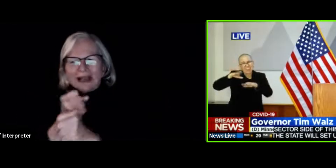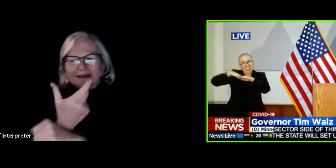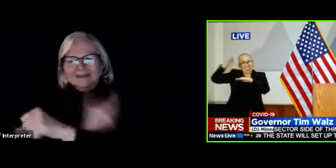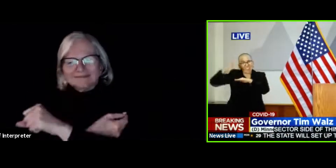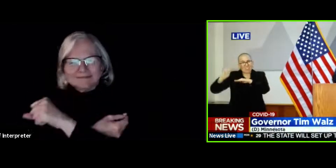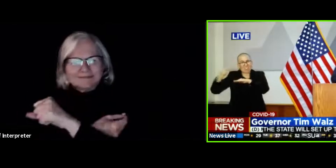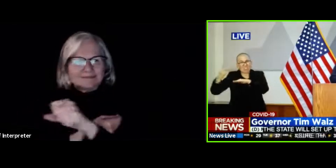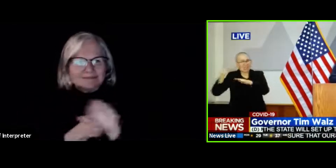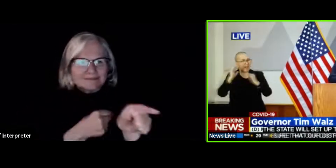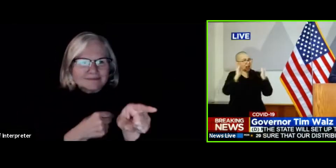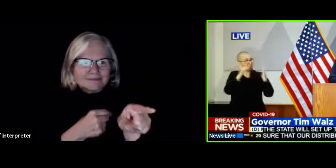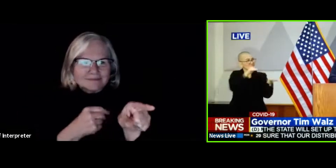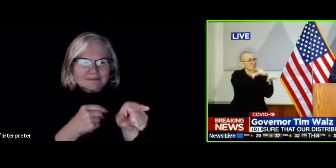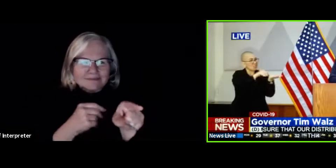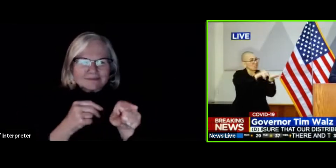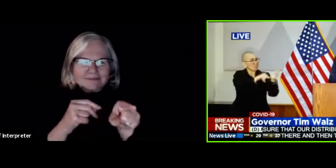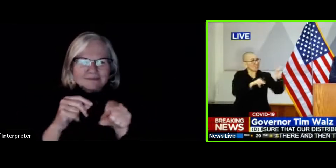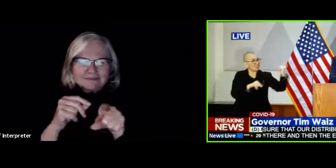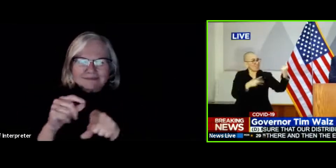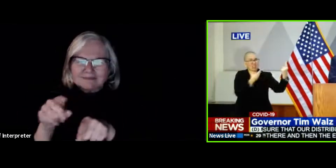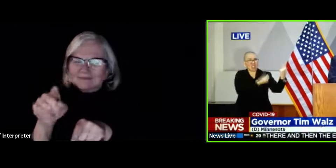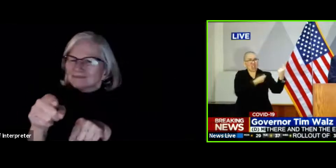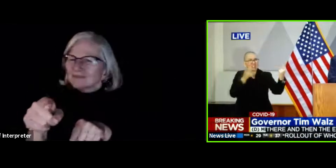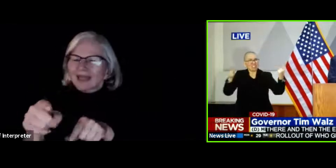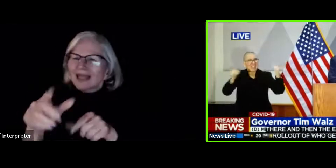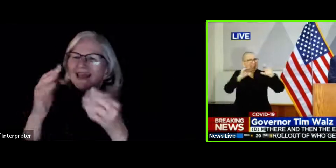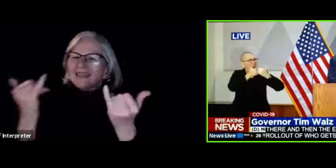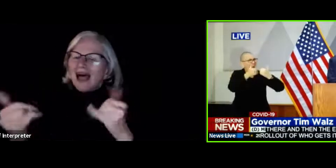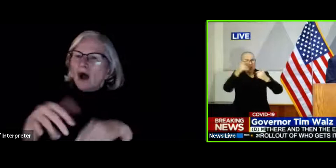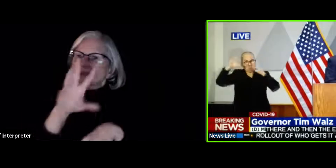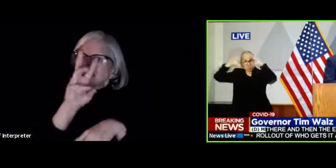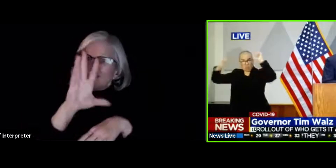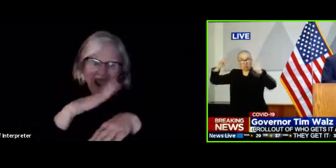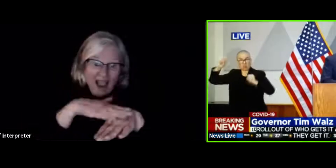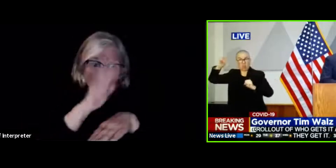WORKERS... [INDISCERNIBLE] ≫ JAN, DO YOU NOT TO TALK ABOUT THIS ONE?